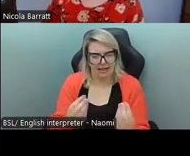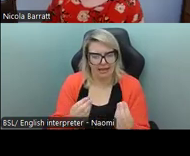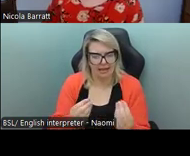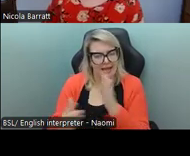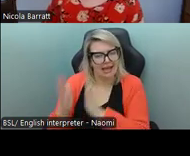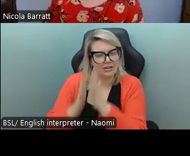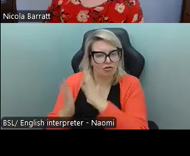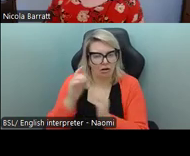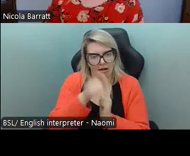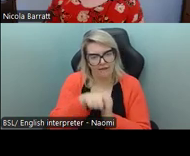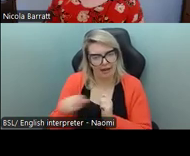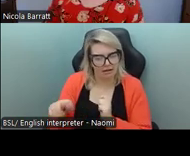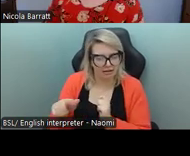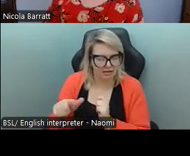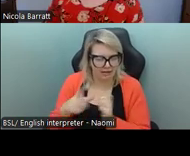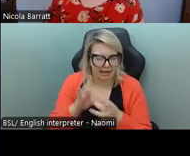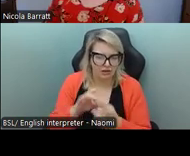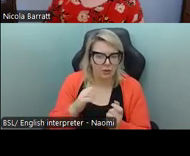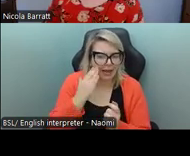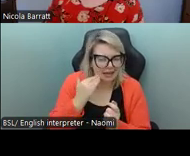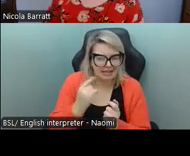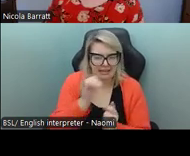Could be one that would resurface if it came back up in the news.